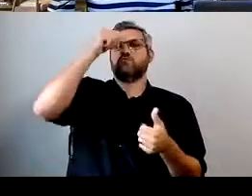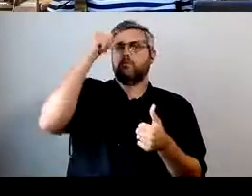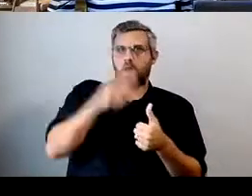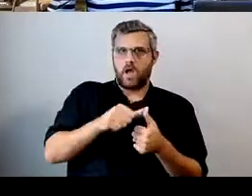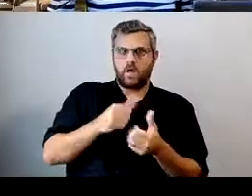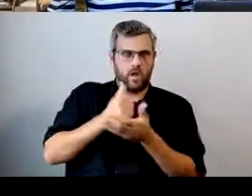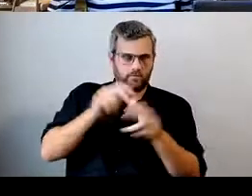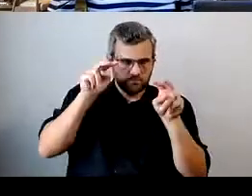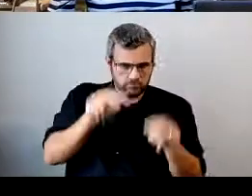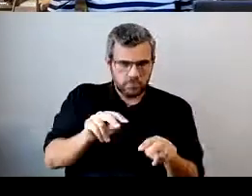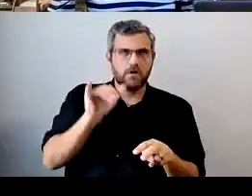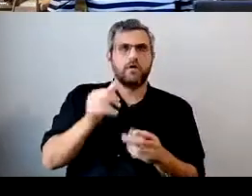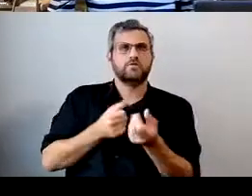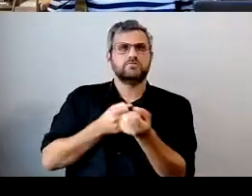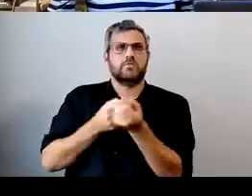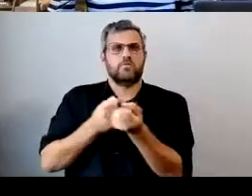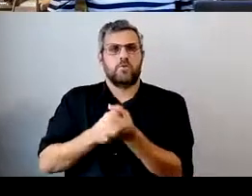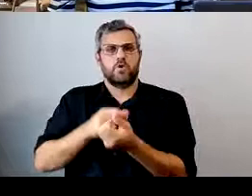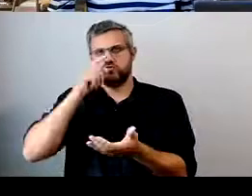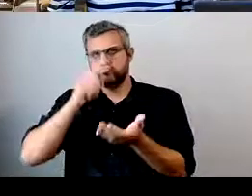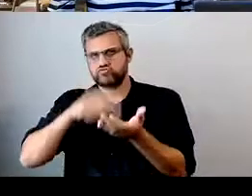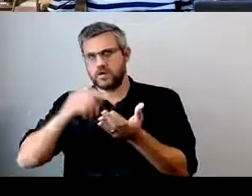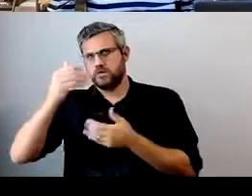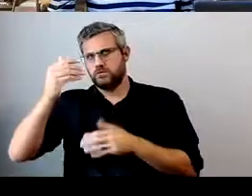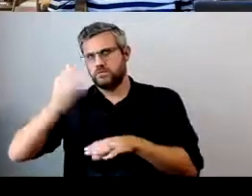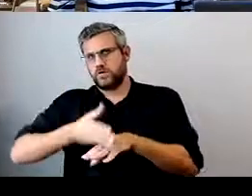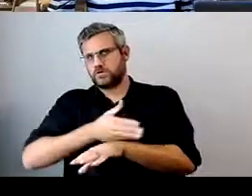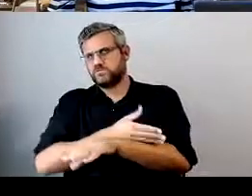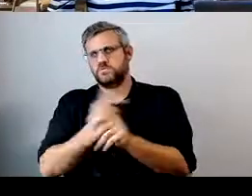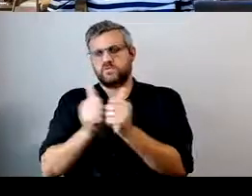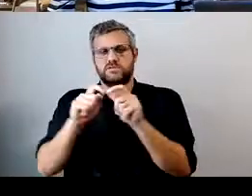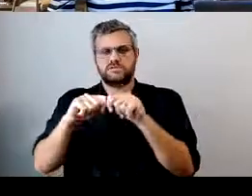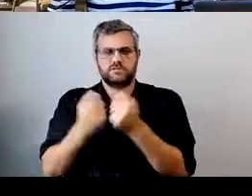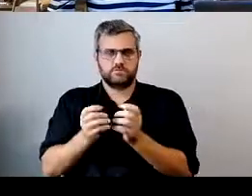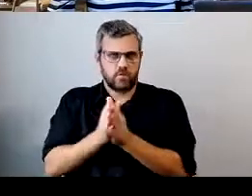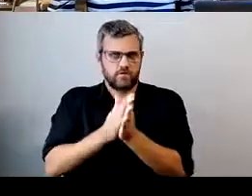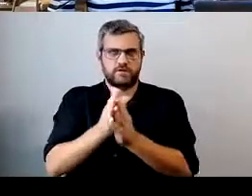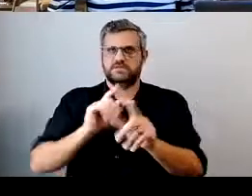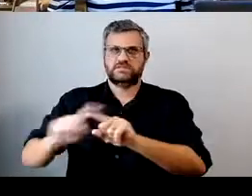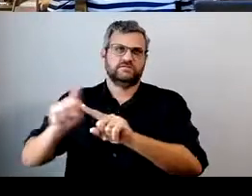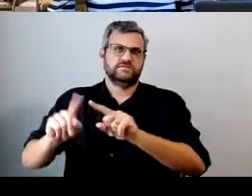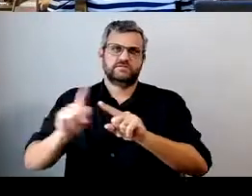or it can help them support and track progress and maintain motivation. So there are a lot of different tools that we could throw out here.